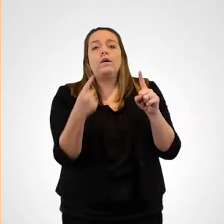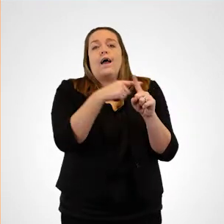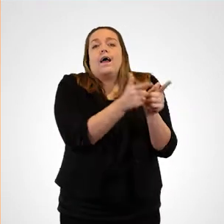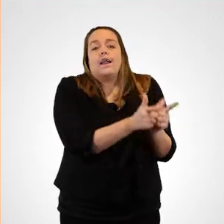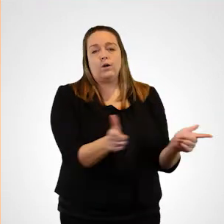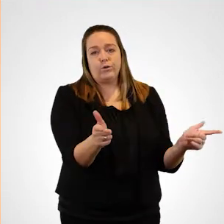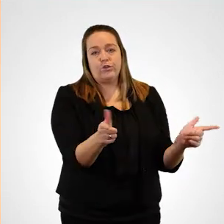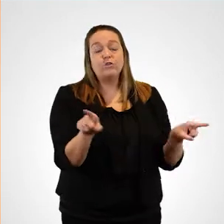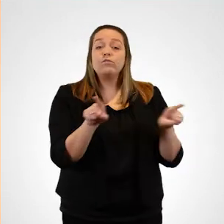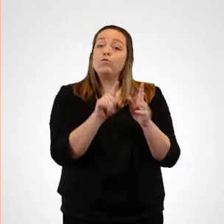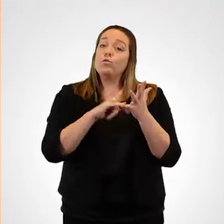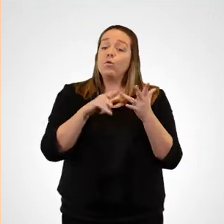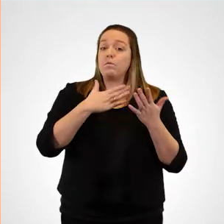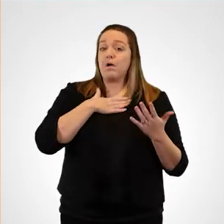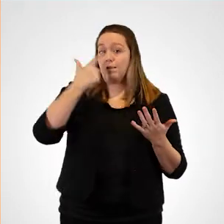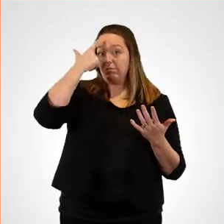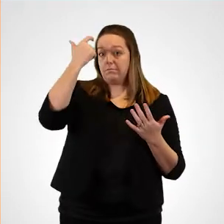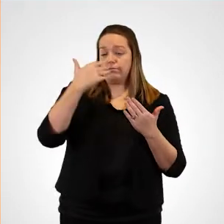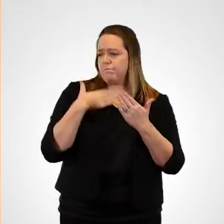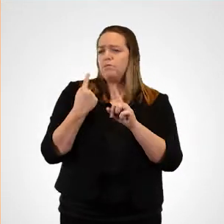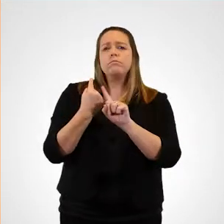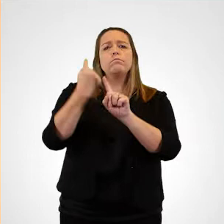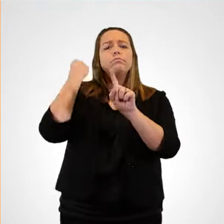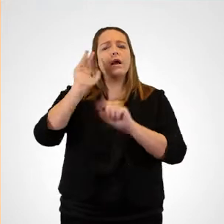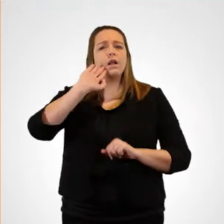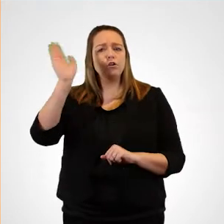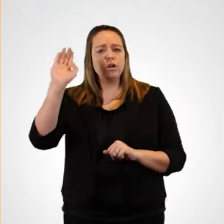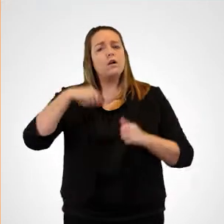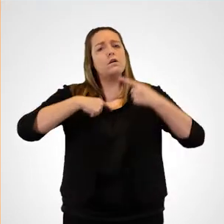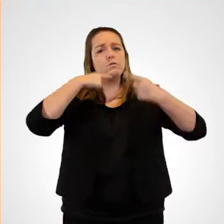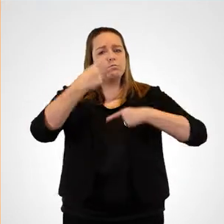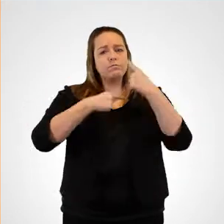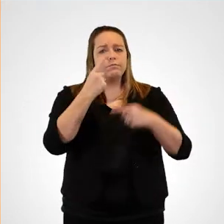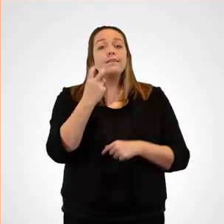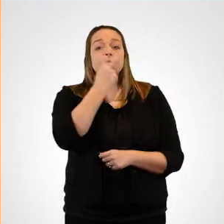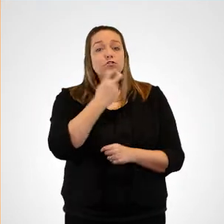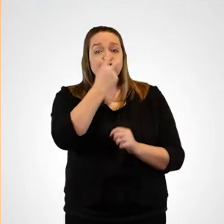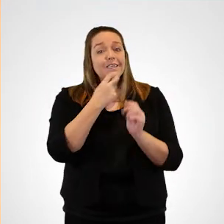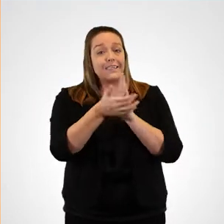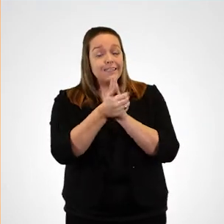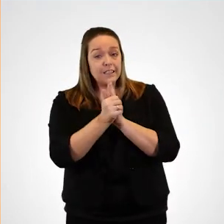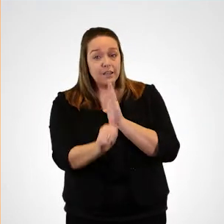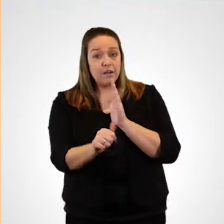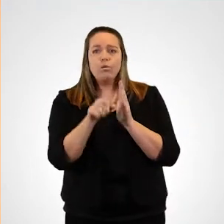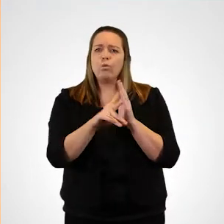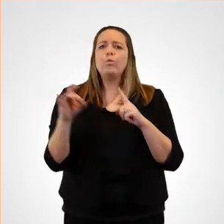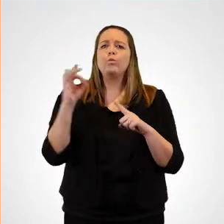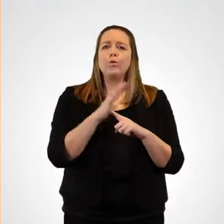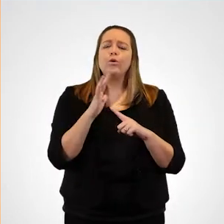and I suggested in a previous lecture that speechreading skills might be particularly important